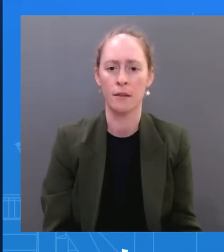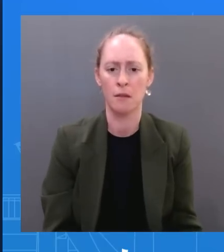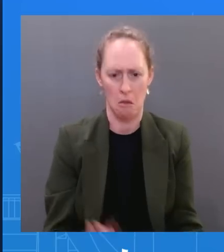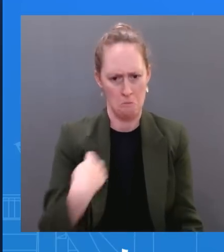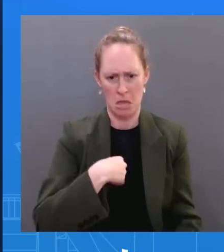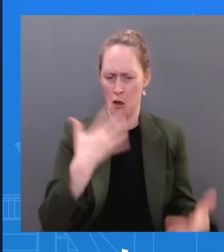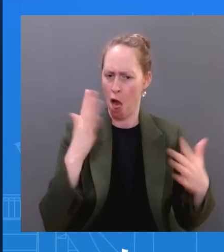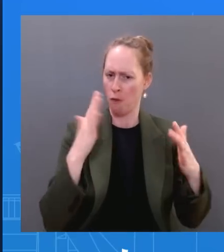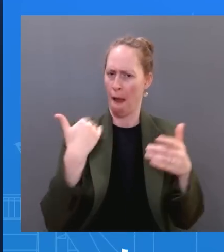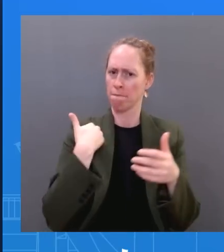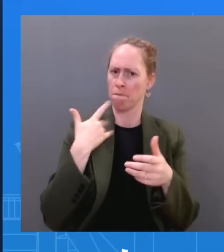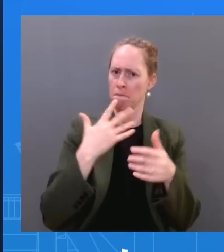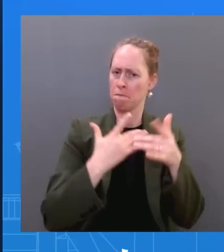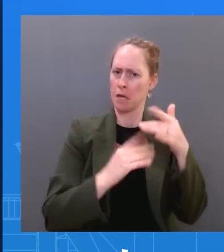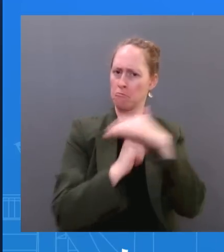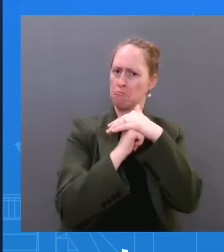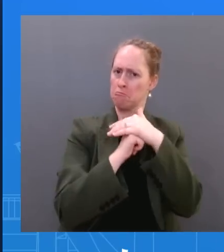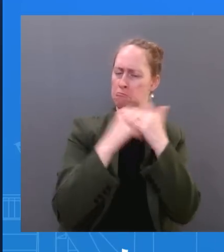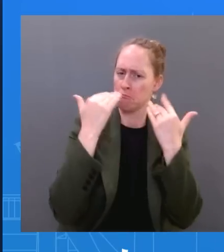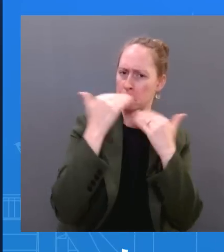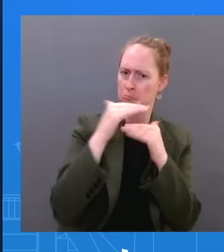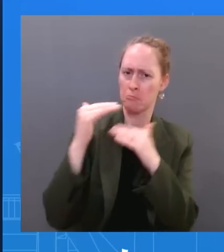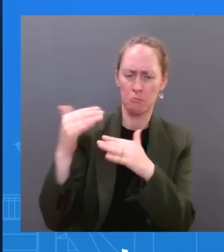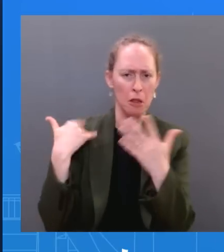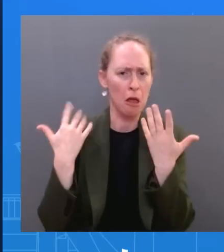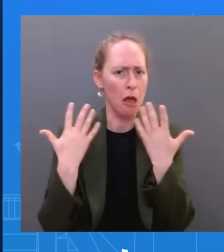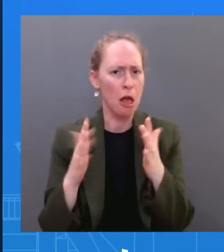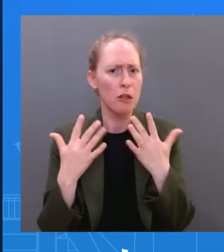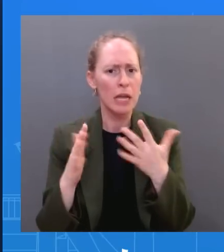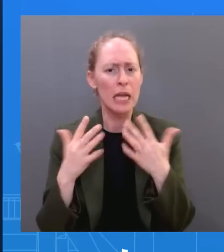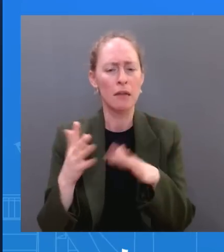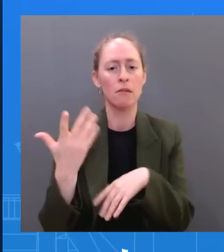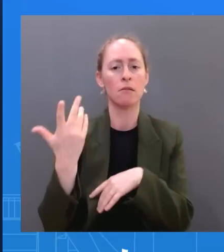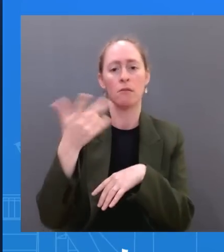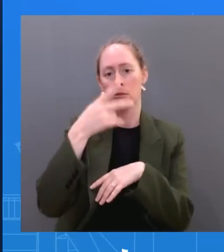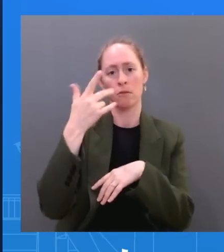to seeking to deal with a circumstance